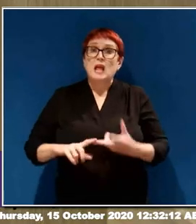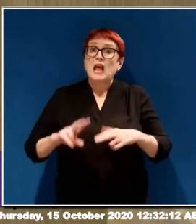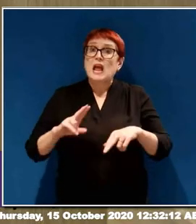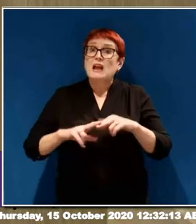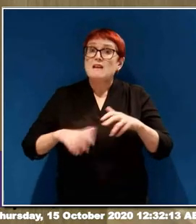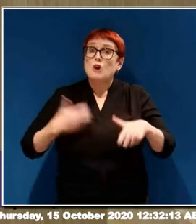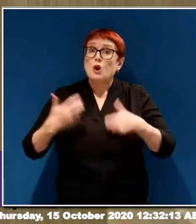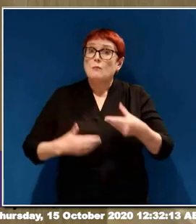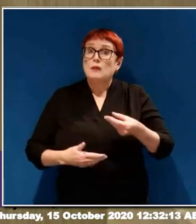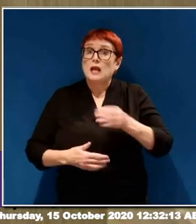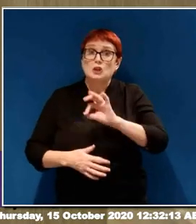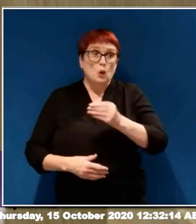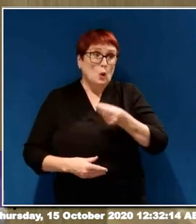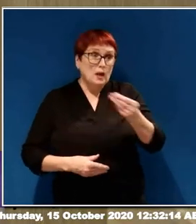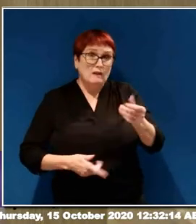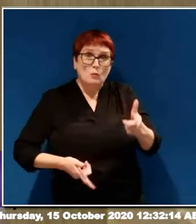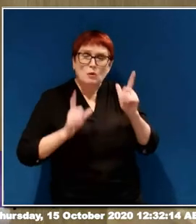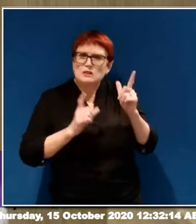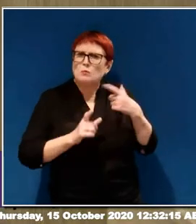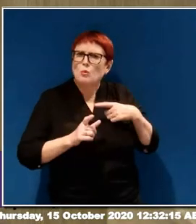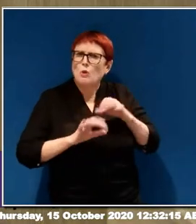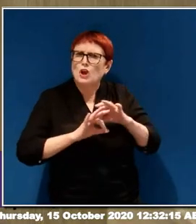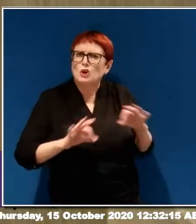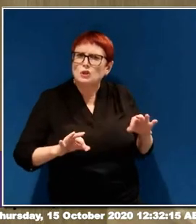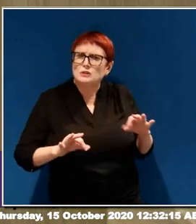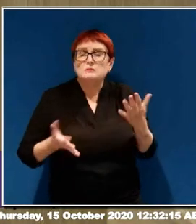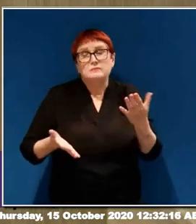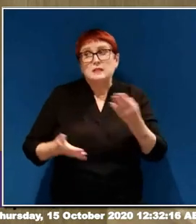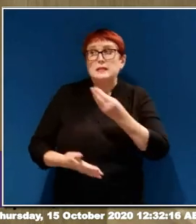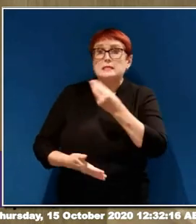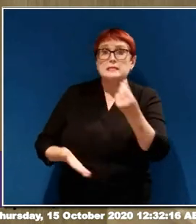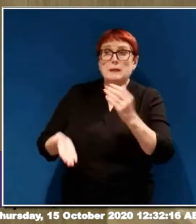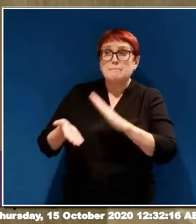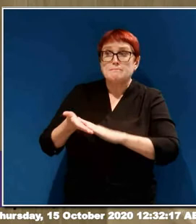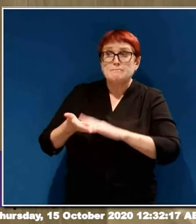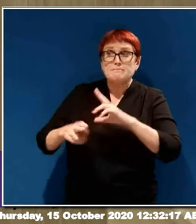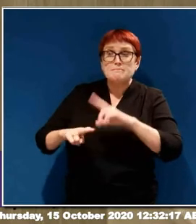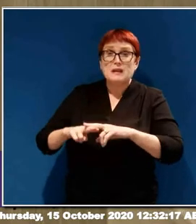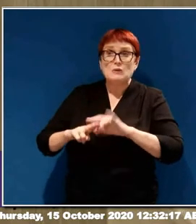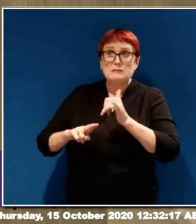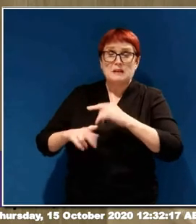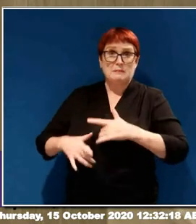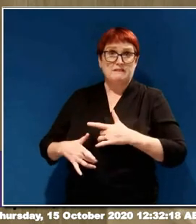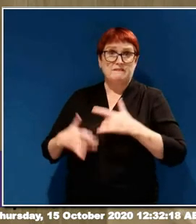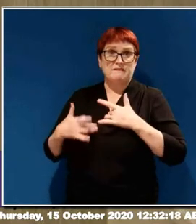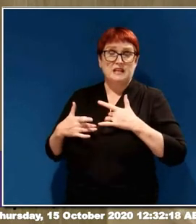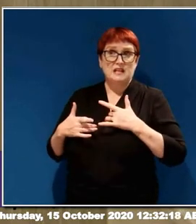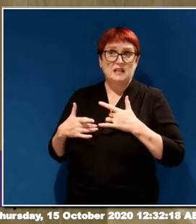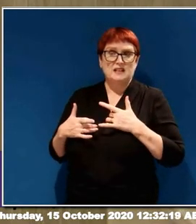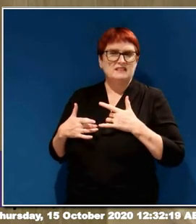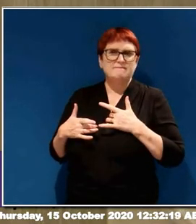Parents might feel that they - and this is just my opinion - parents may feel they're not getting a good hearing,